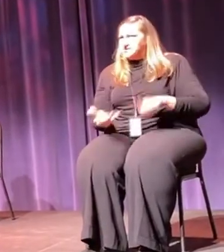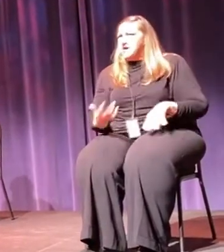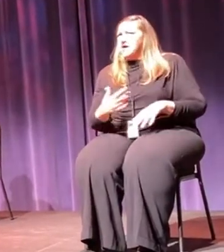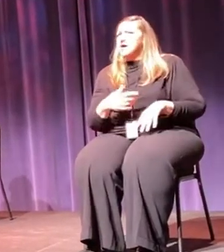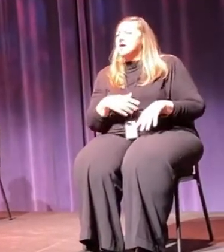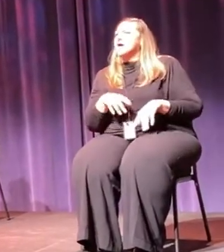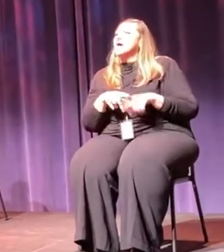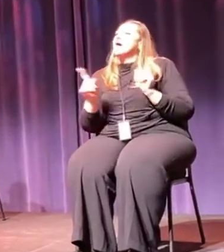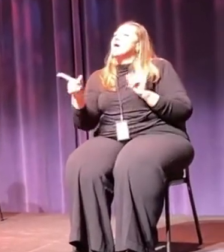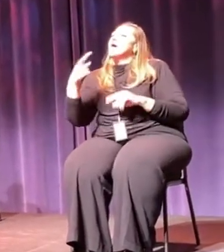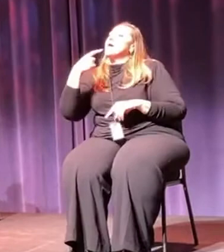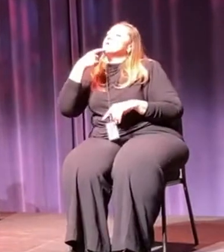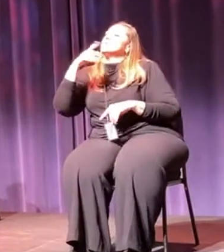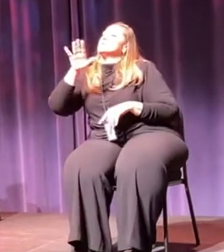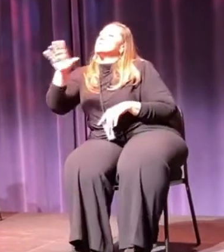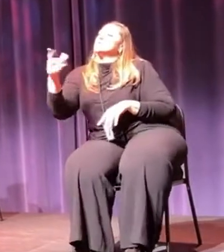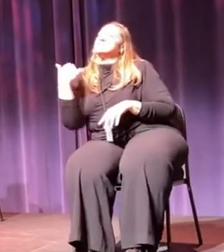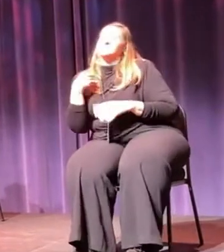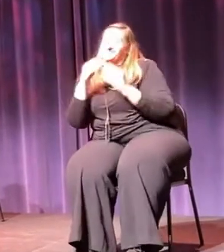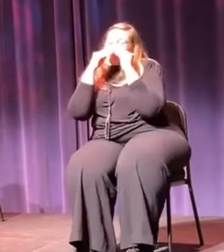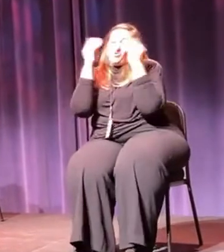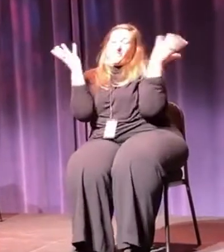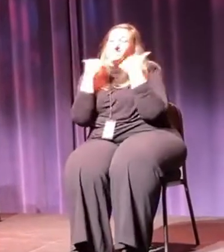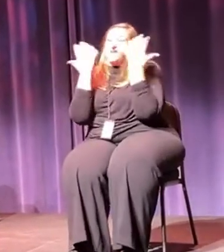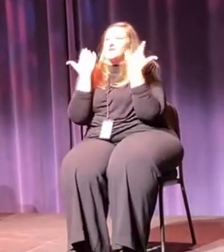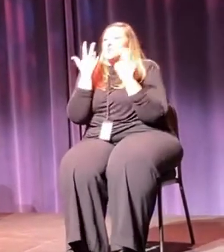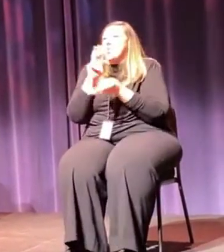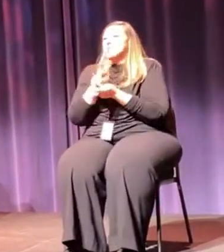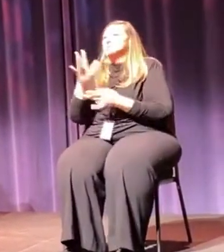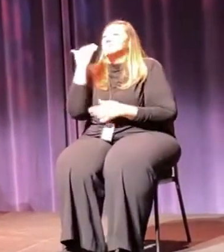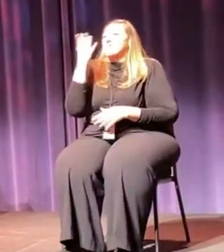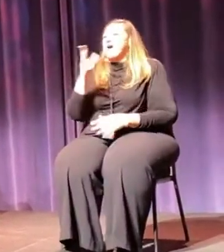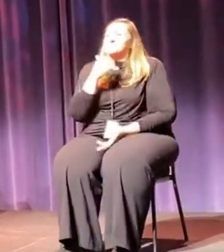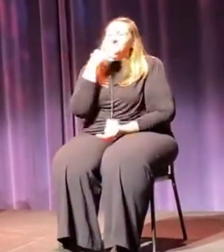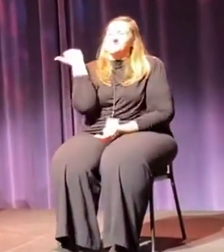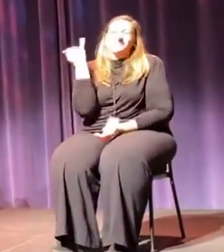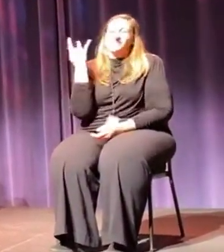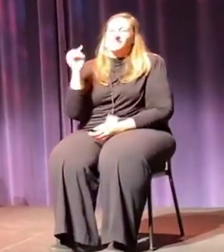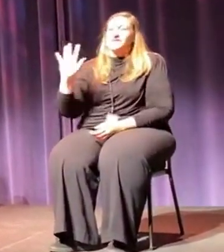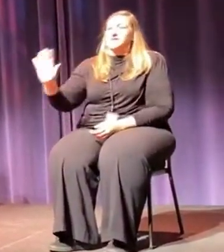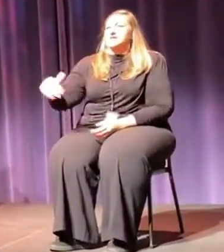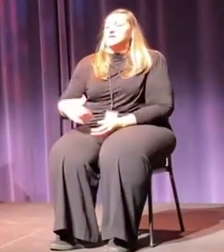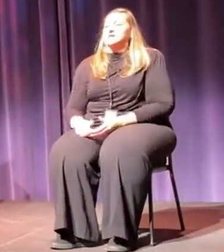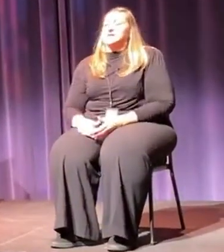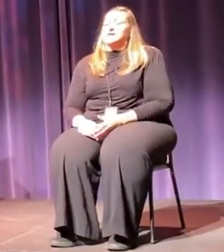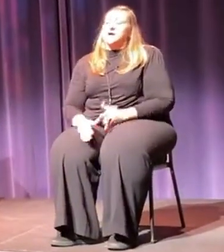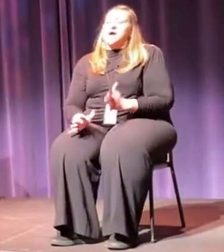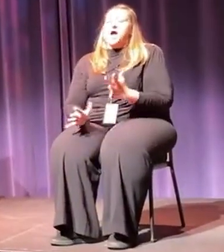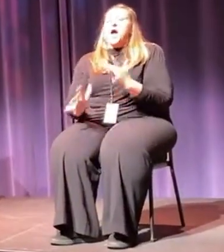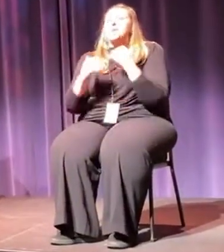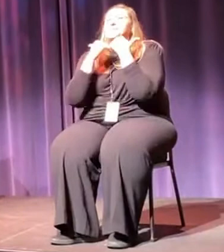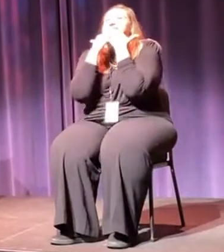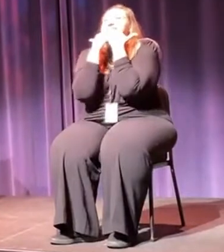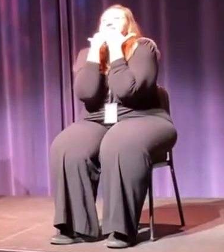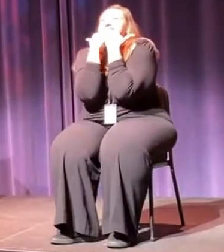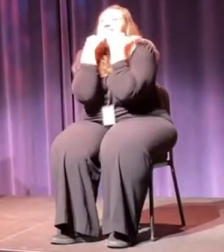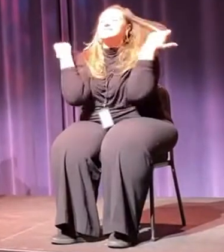Maybe we will. Who fucking knows. But I'm sick of it. I'm sick of all of it.